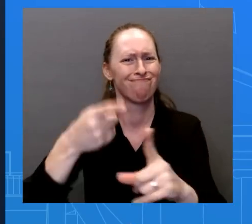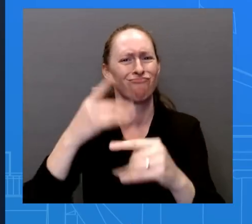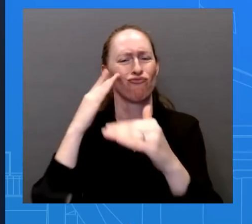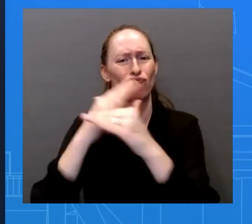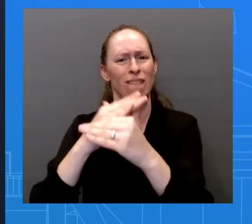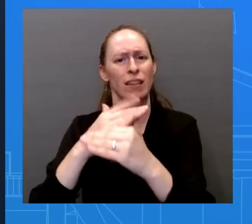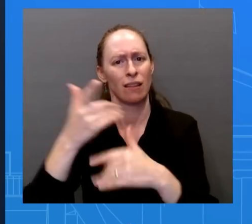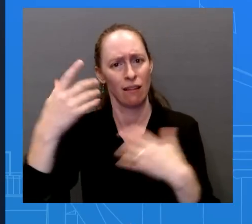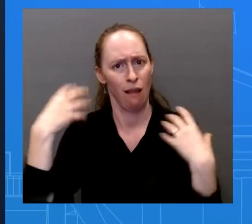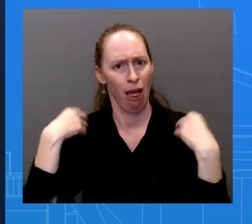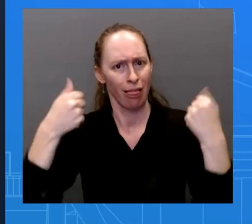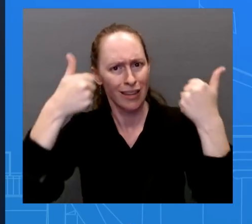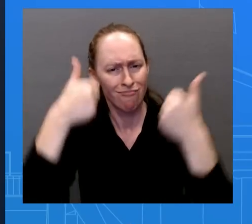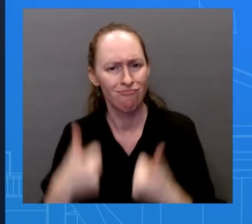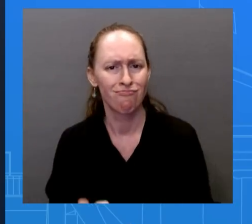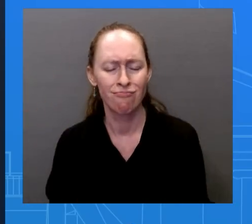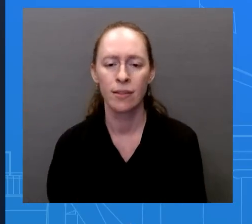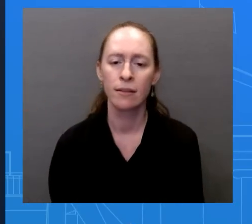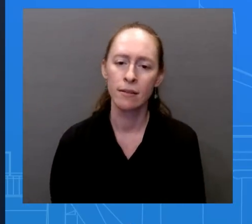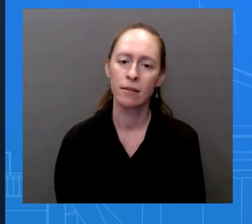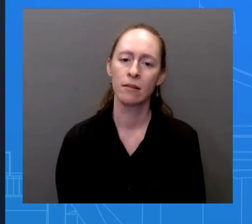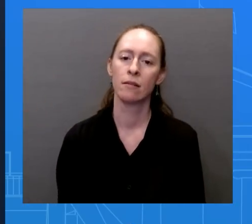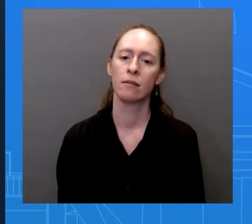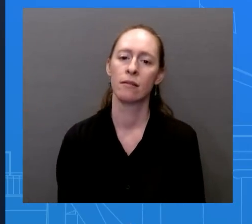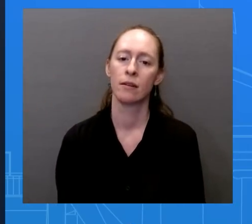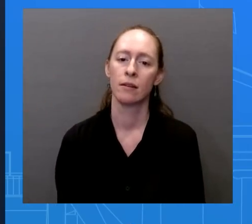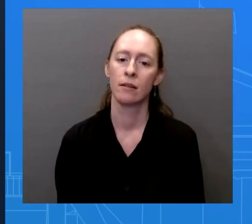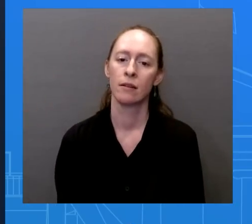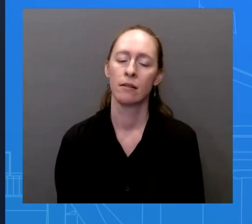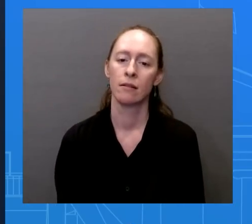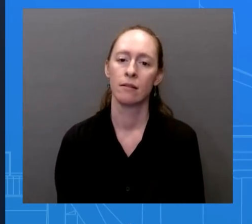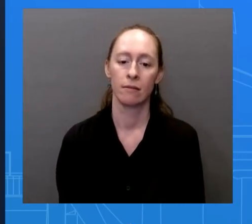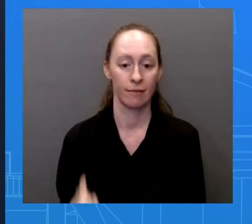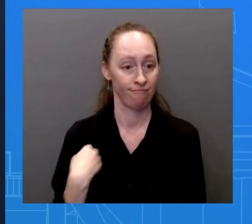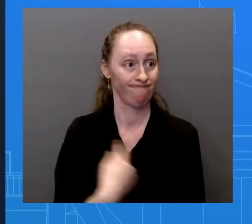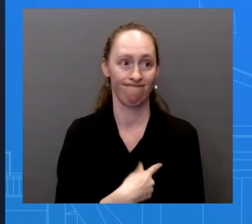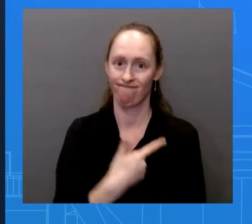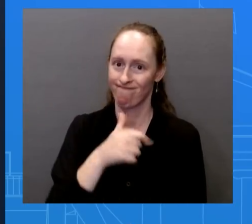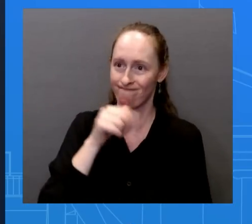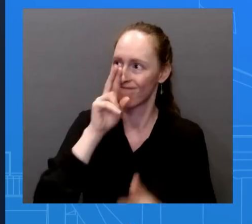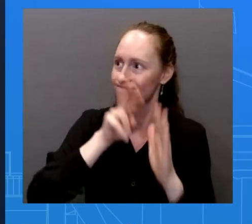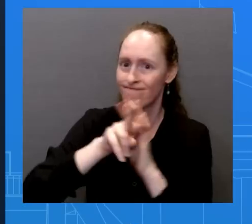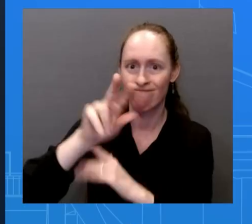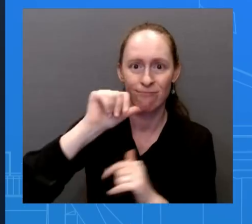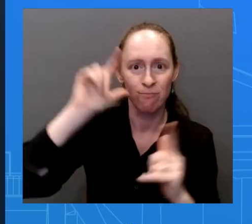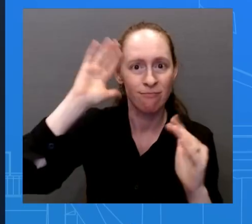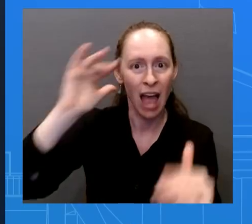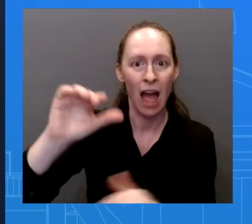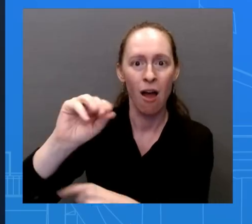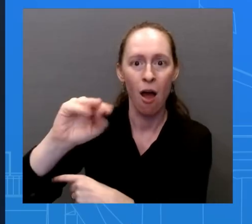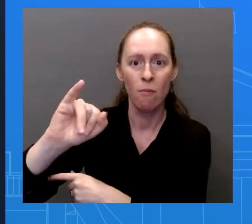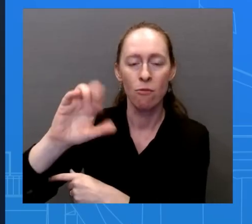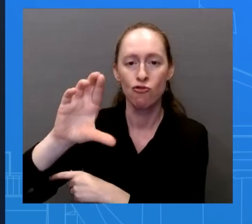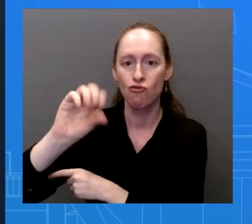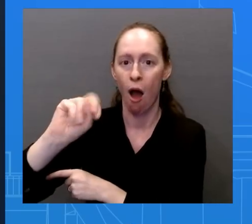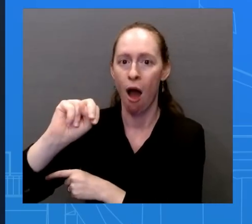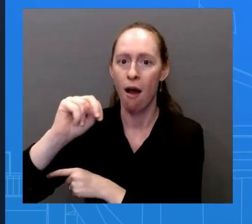So, our job is to not be in the prediction business but to be in the planning business. And so, we have a whole set of efforts that we're leading in the U.S. government